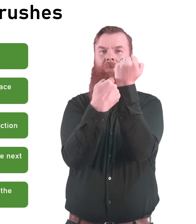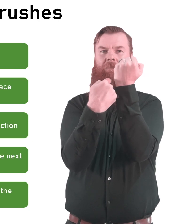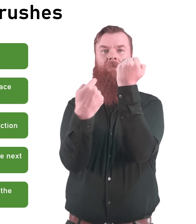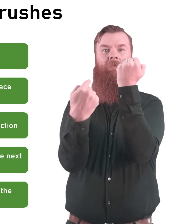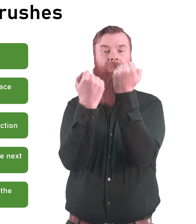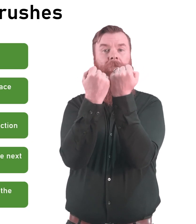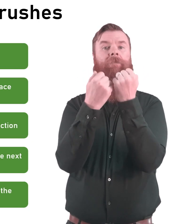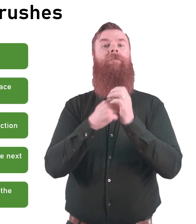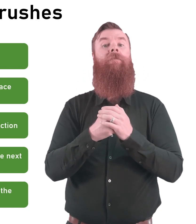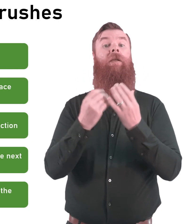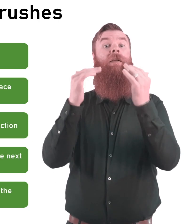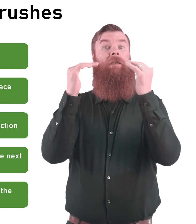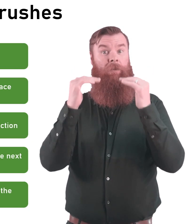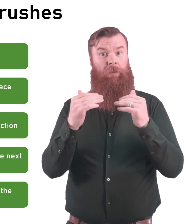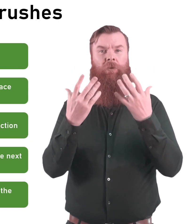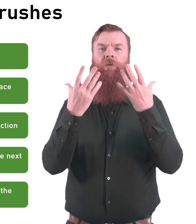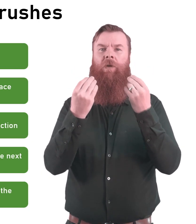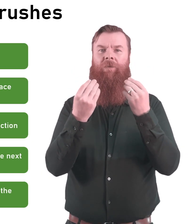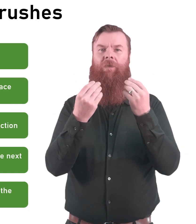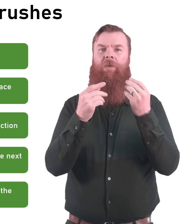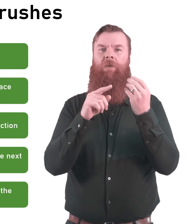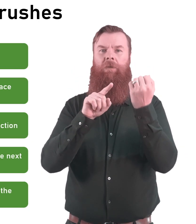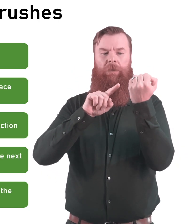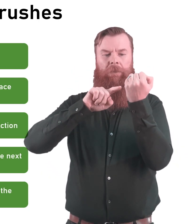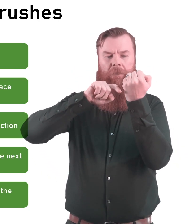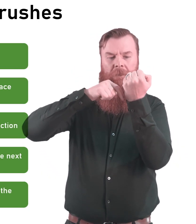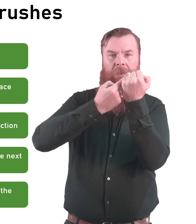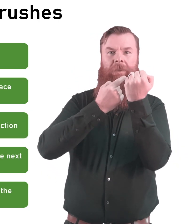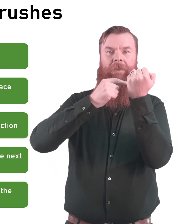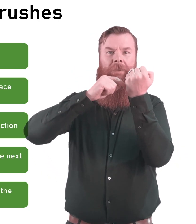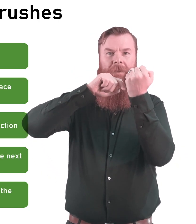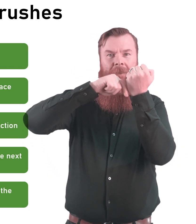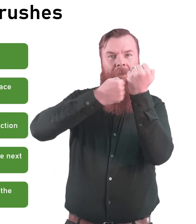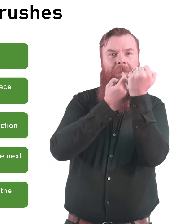Third, gently move the brush in and out of the space using a twisting action.